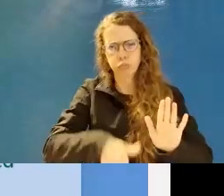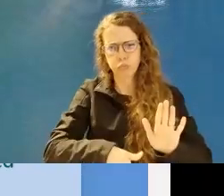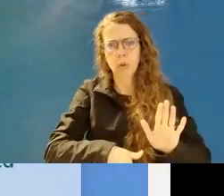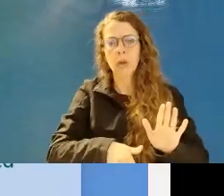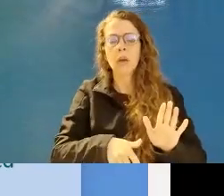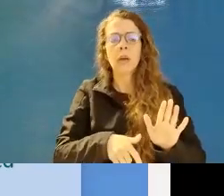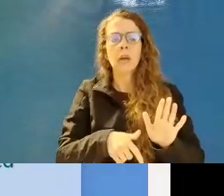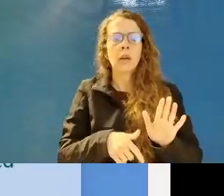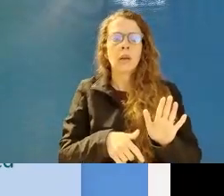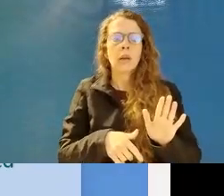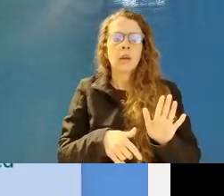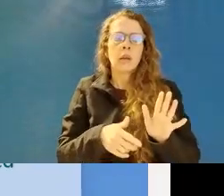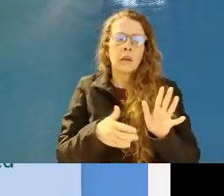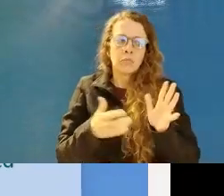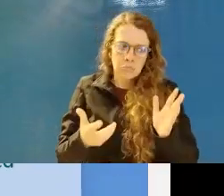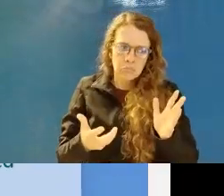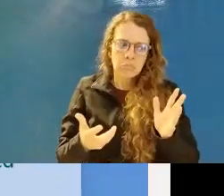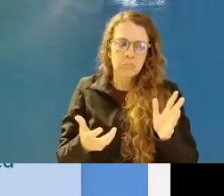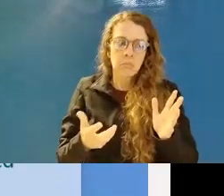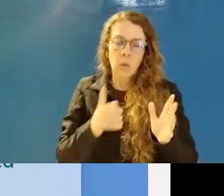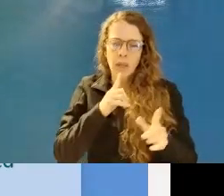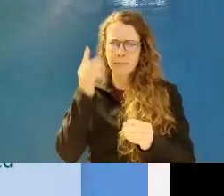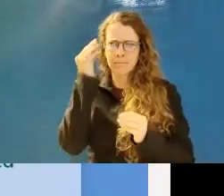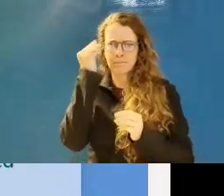What you really need to think about is,